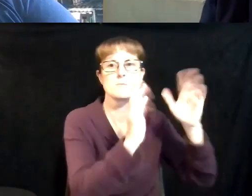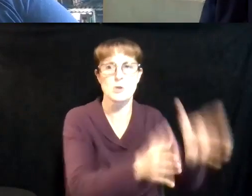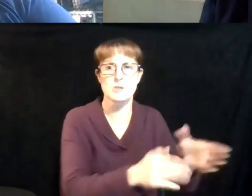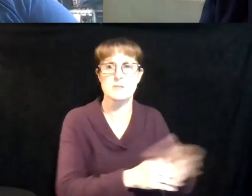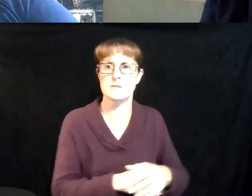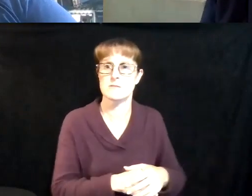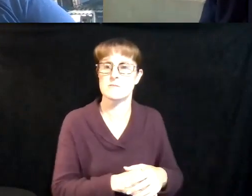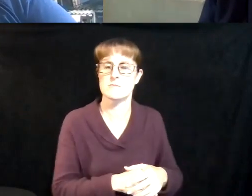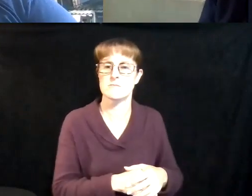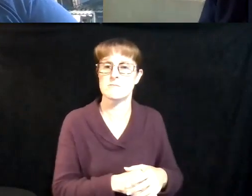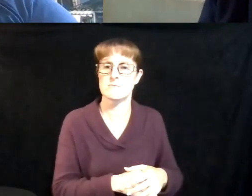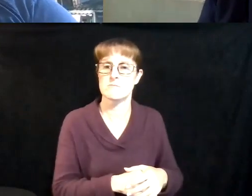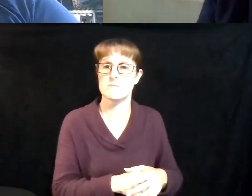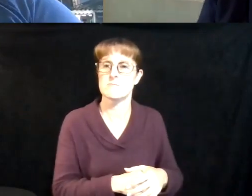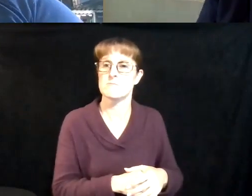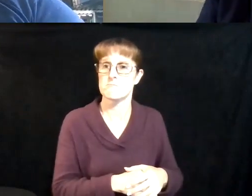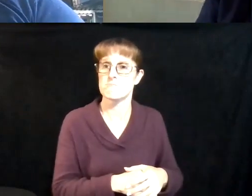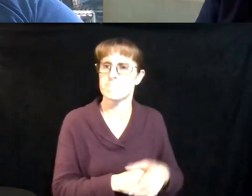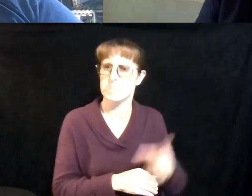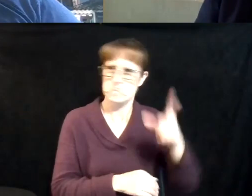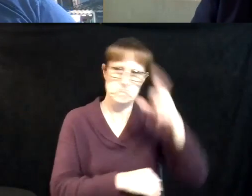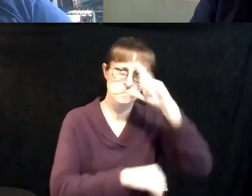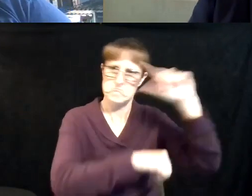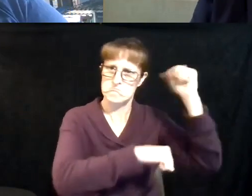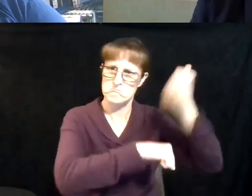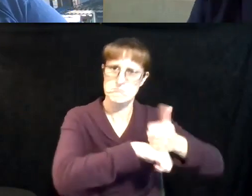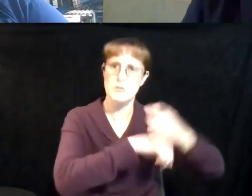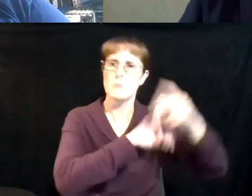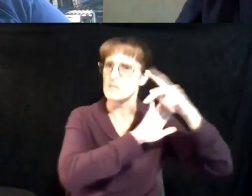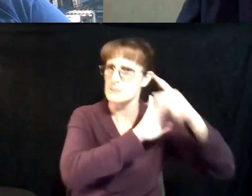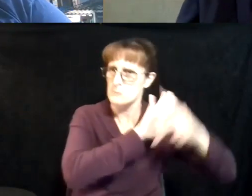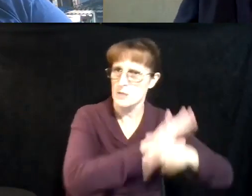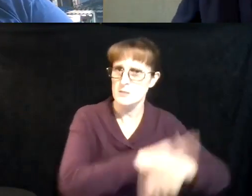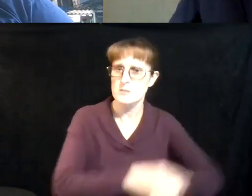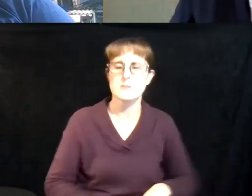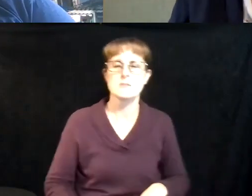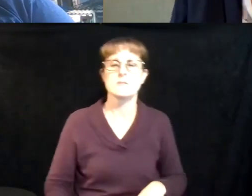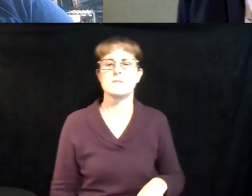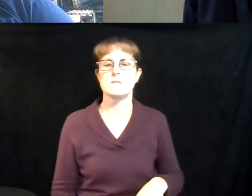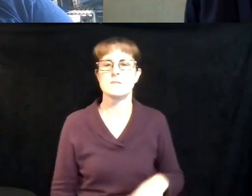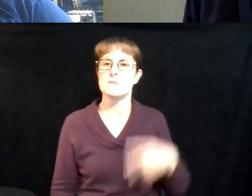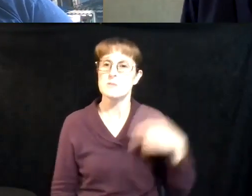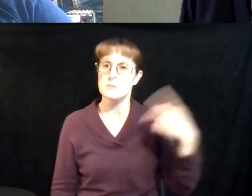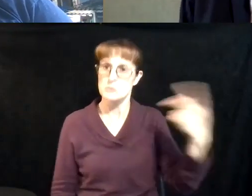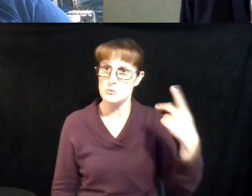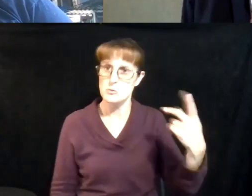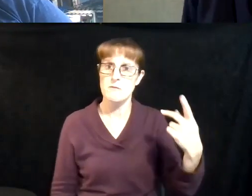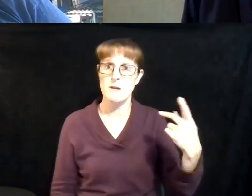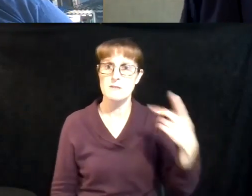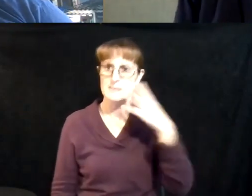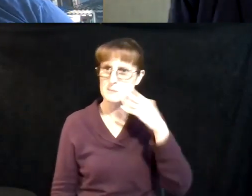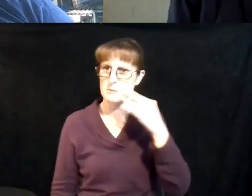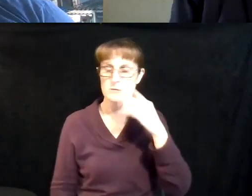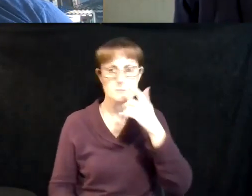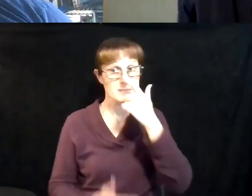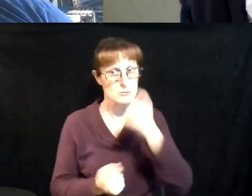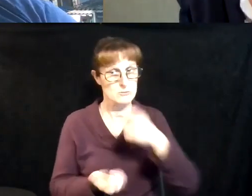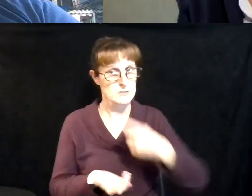he and I had gotten into some pretty interesting discussions. At one point he told me that he thought I was too